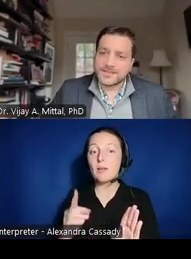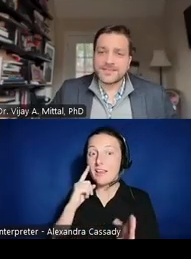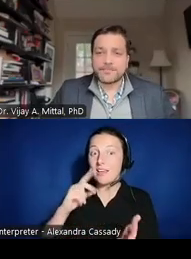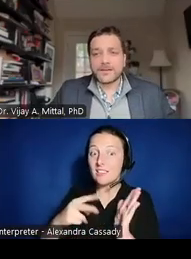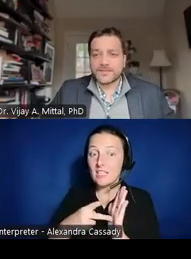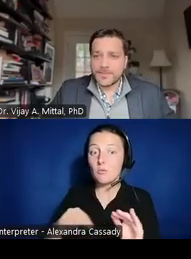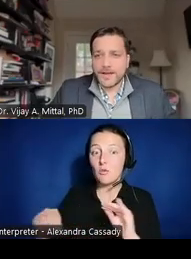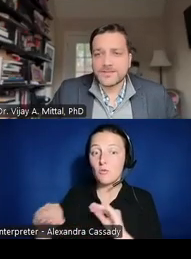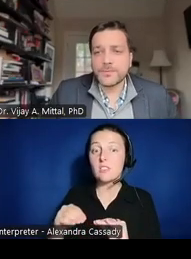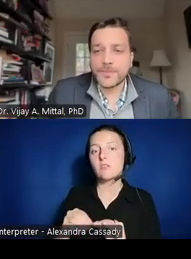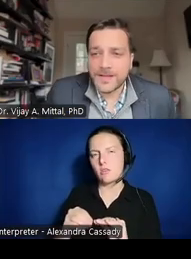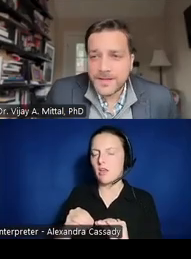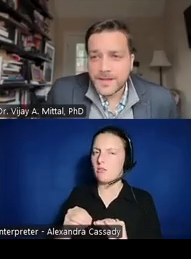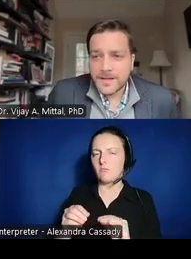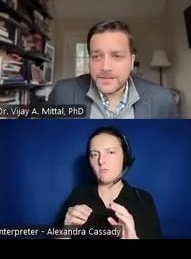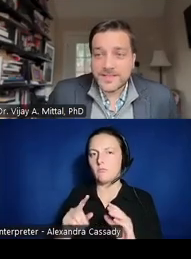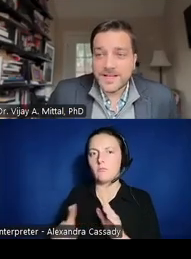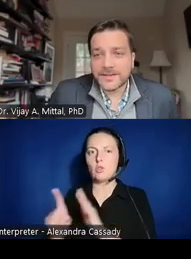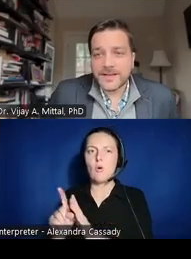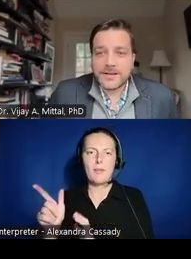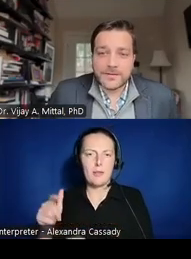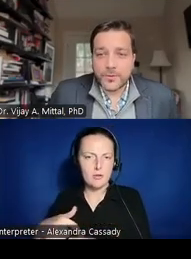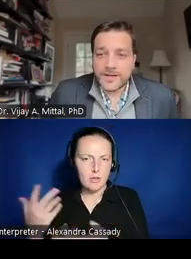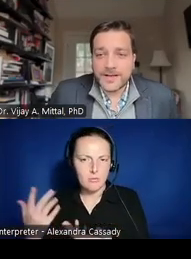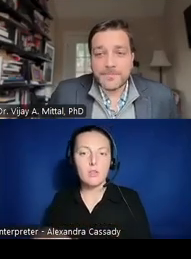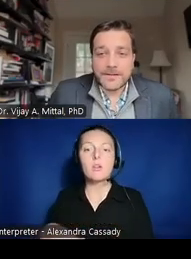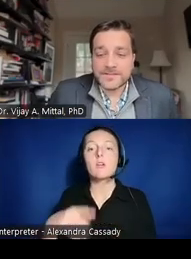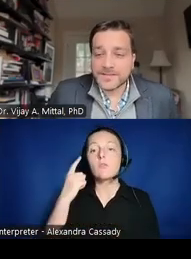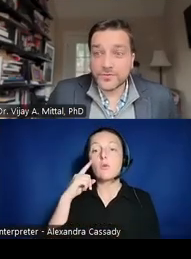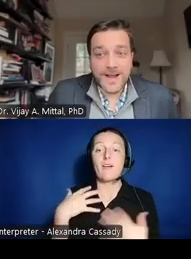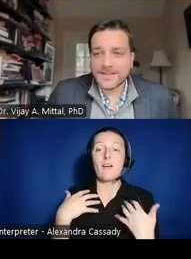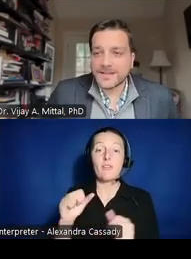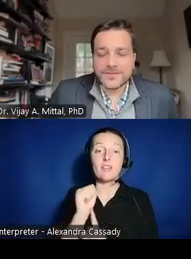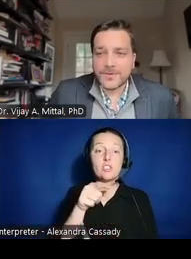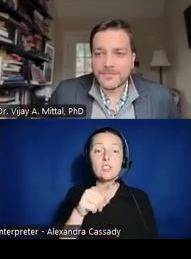this is balanced by dopamine. There's a delicate and coordinated balance of direct and indirect